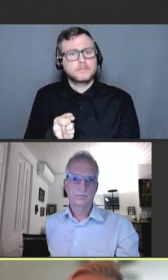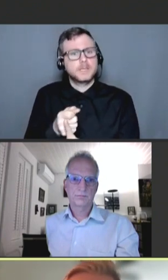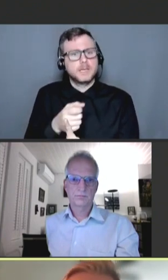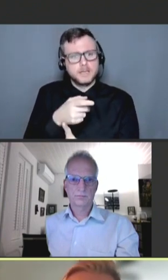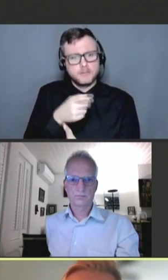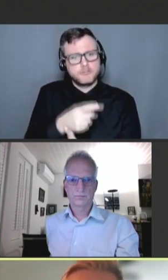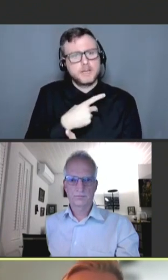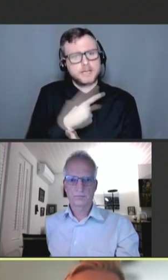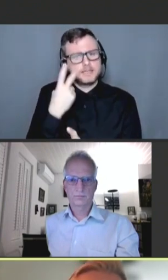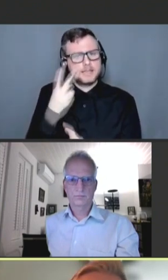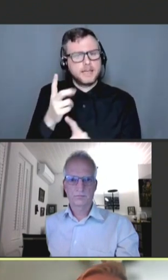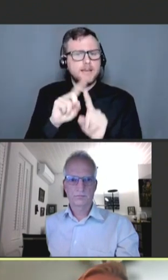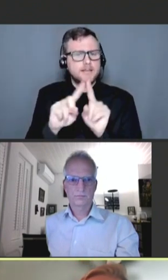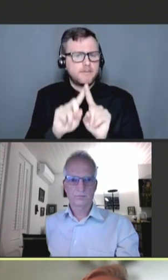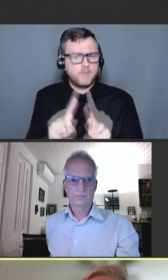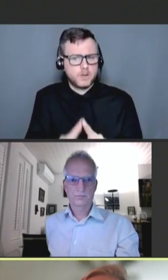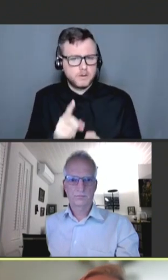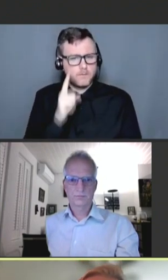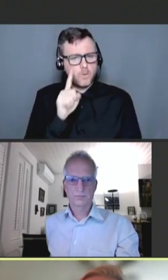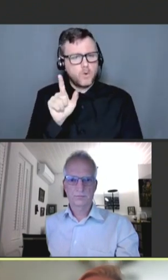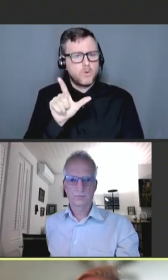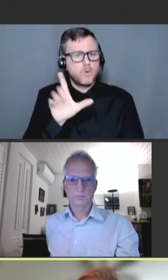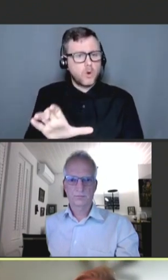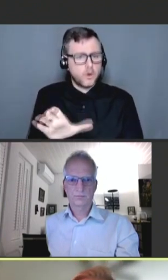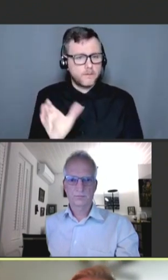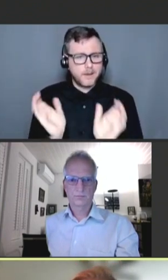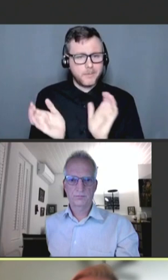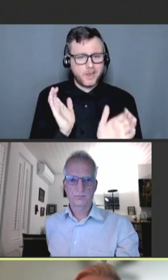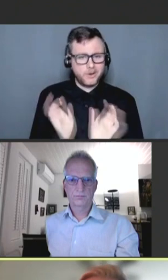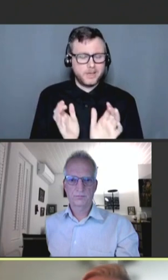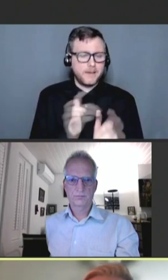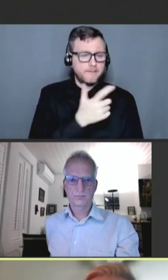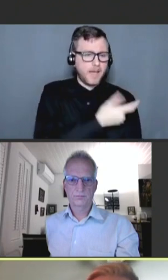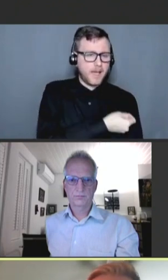the differences in Long-COVID symptoms between vaccinated and non-vaccinated